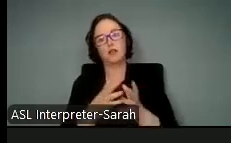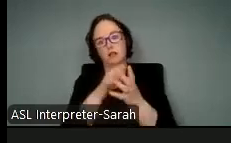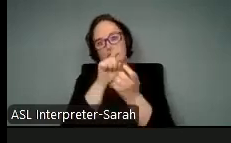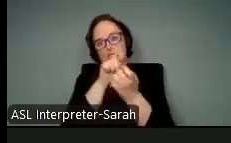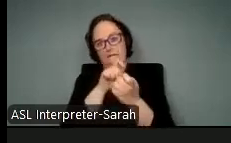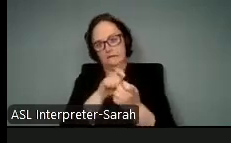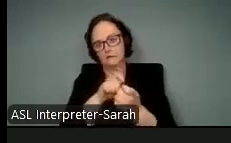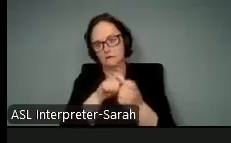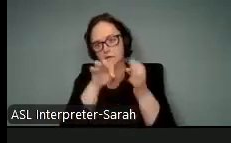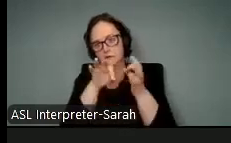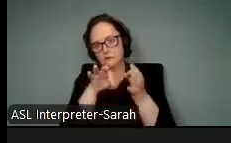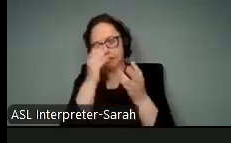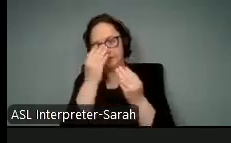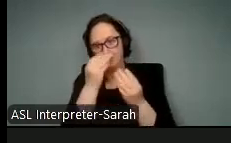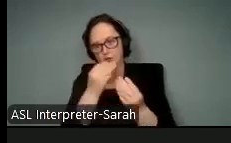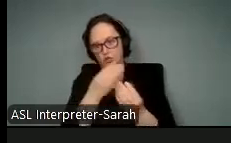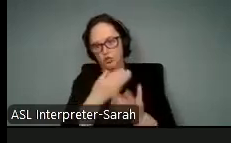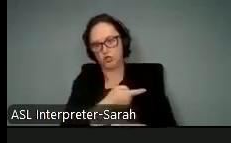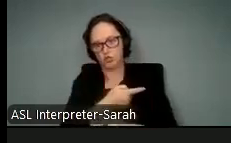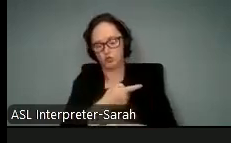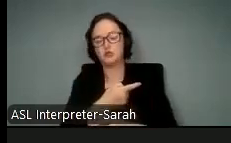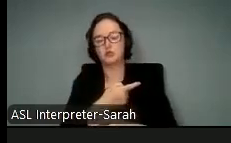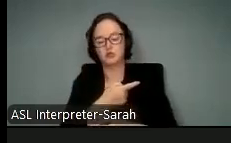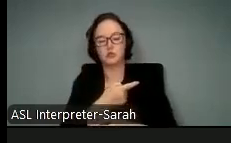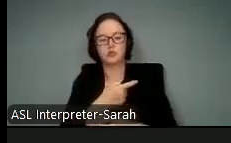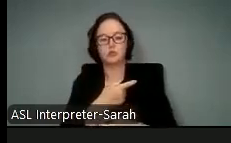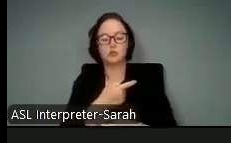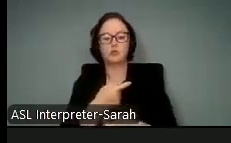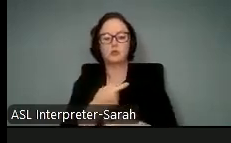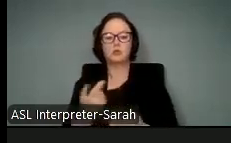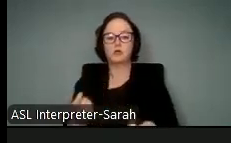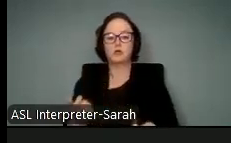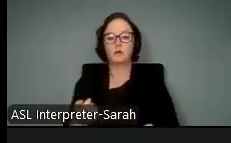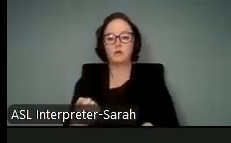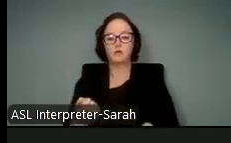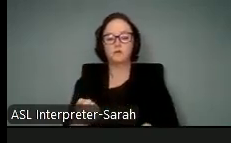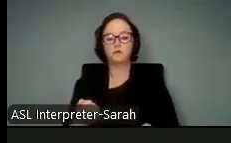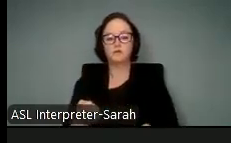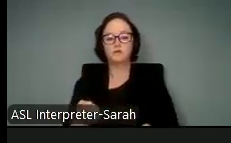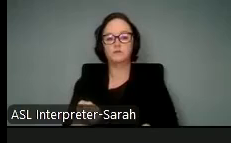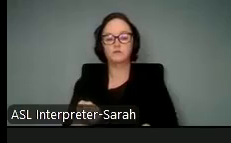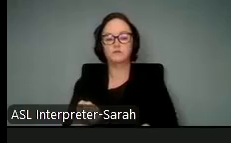If I were you at this point, but I wasn't working in this field, I'd be looking this and going,